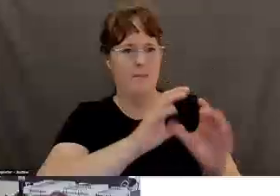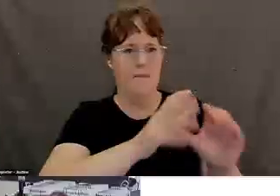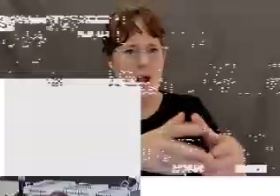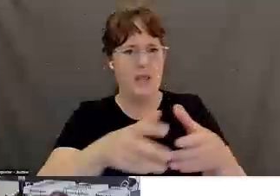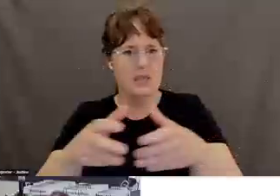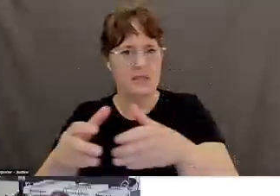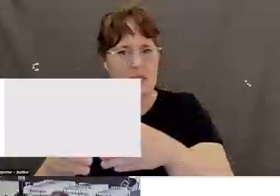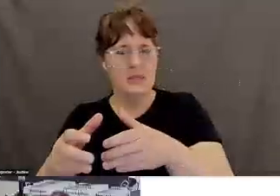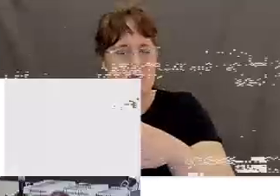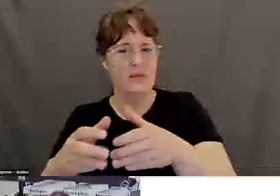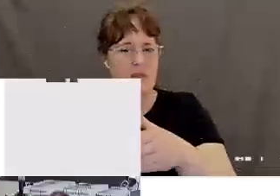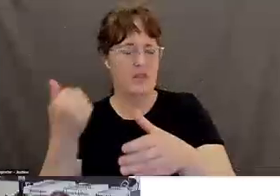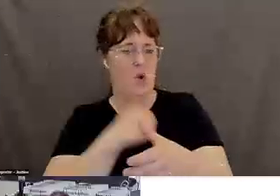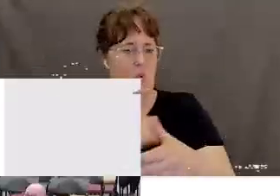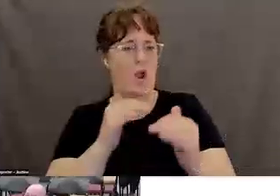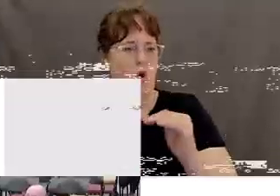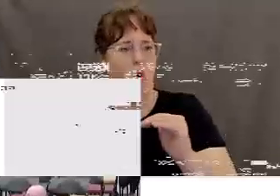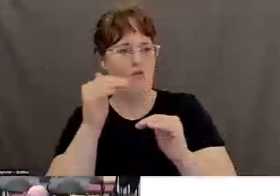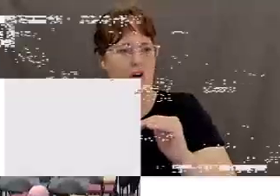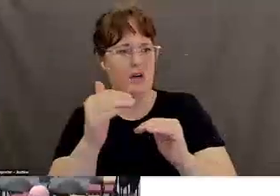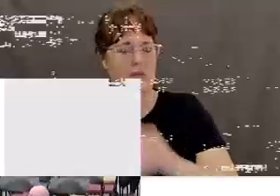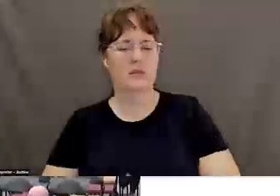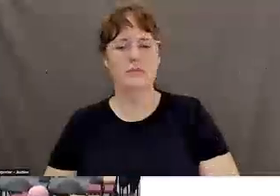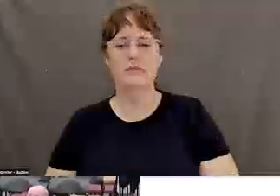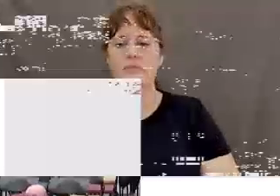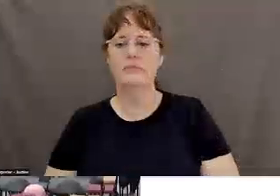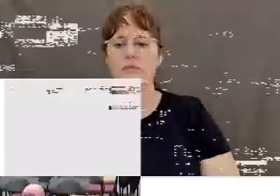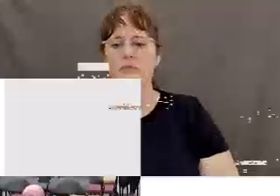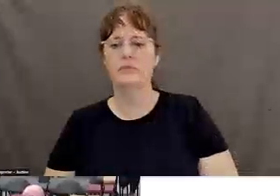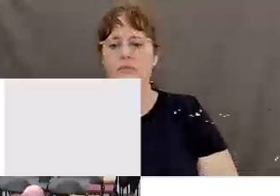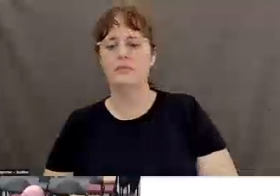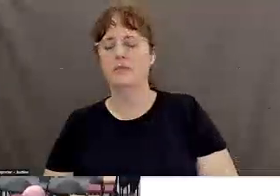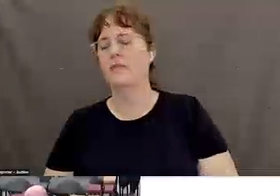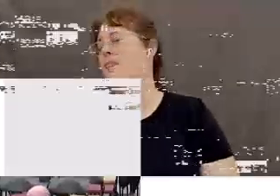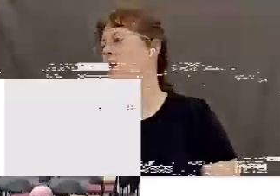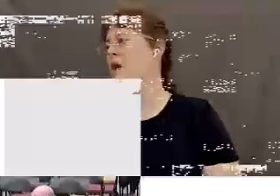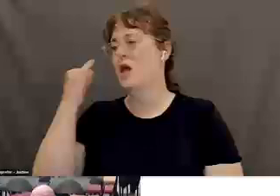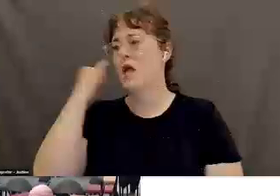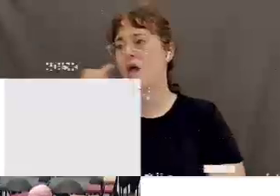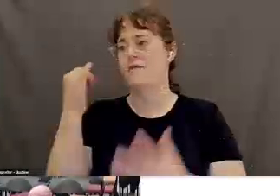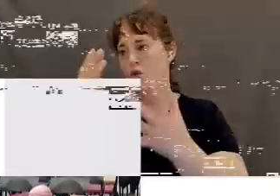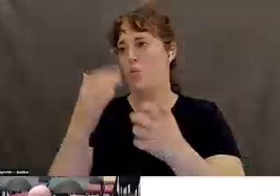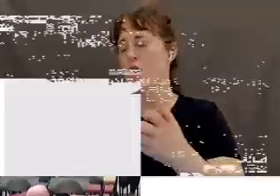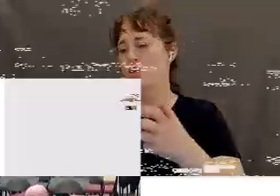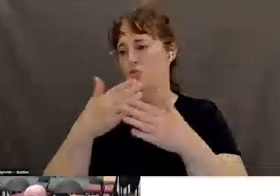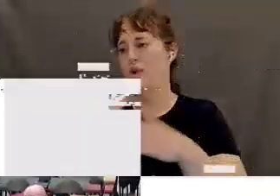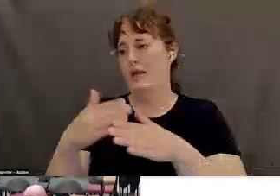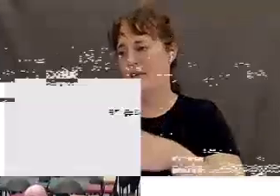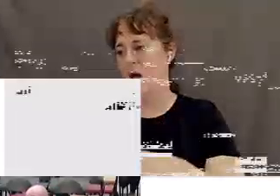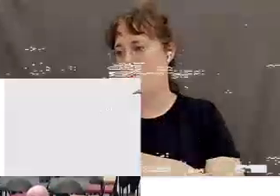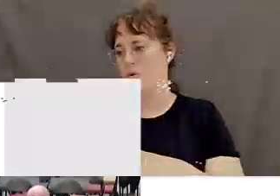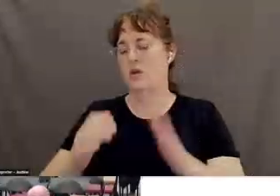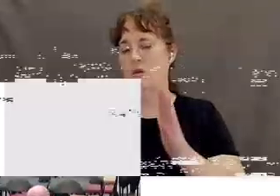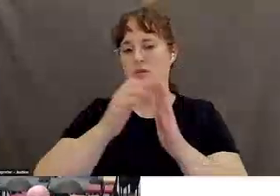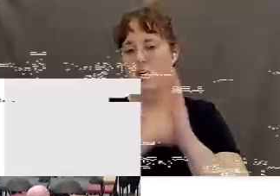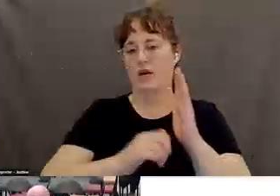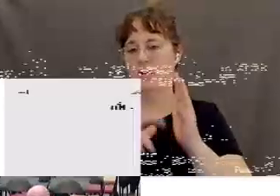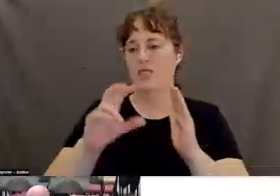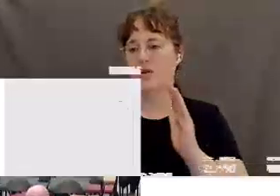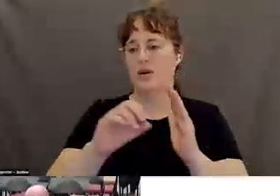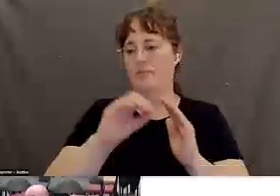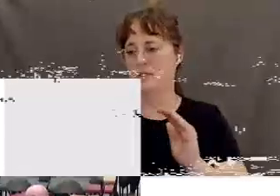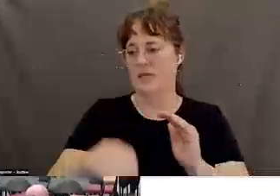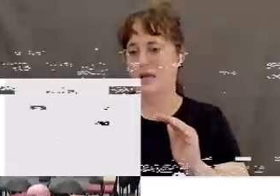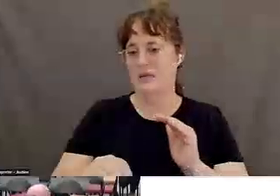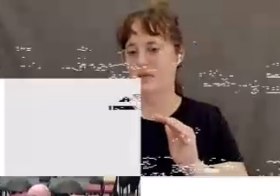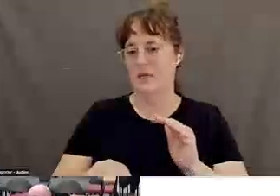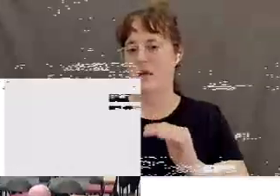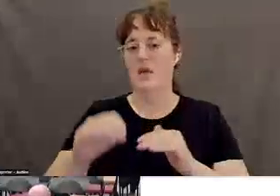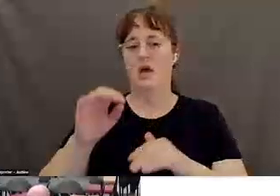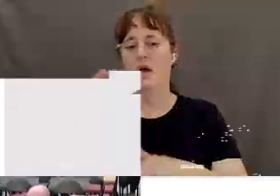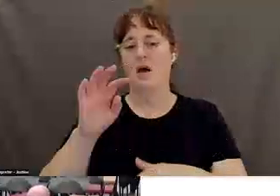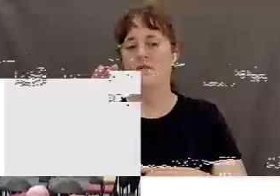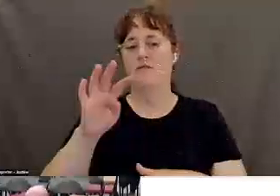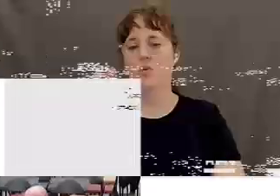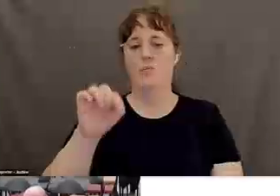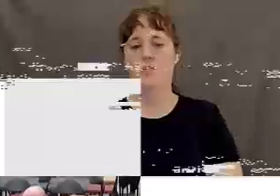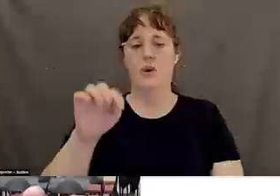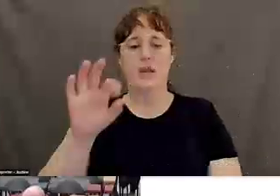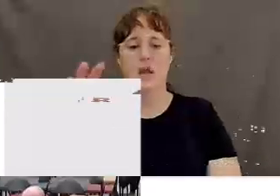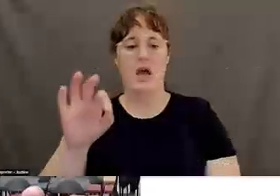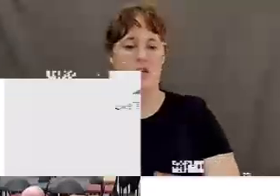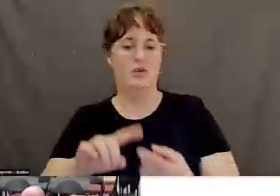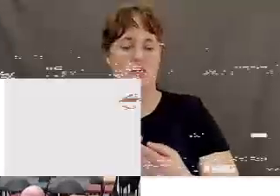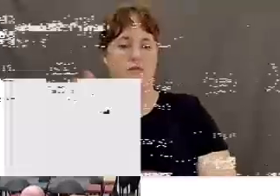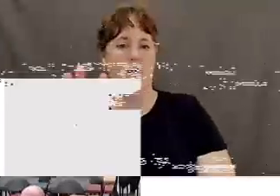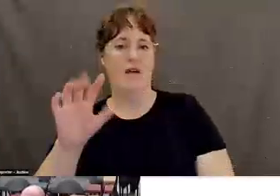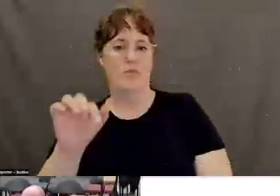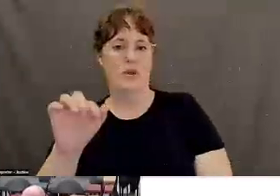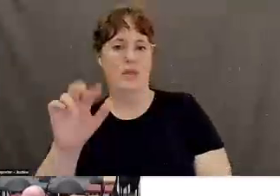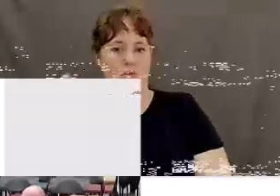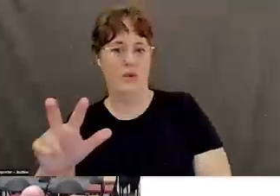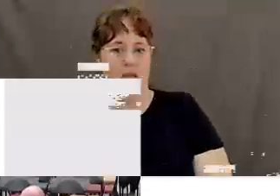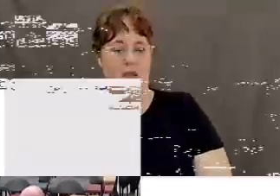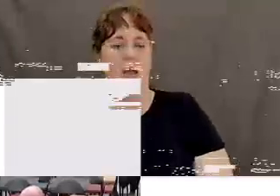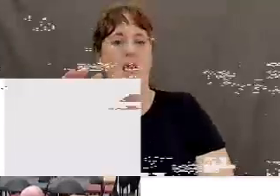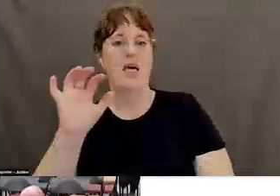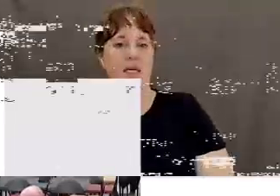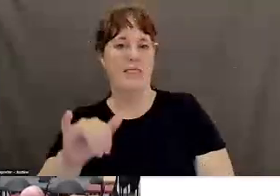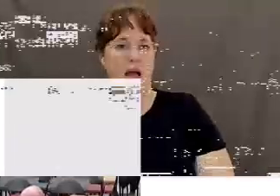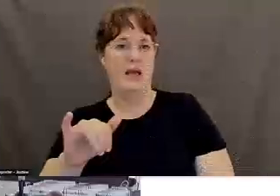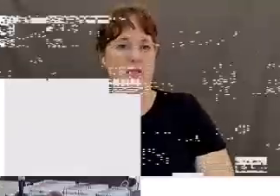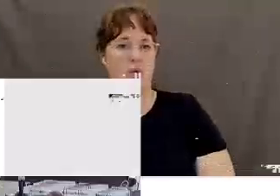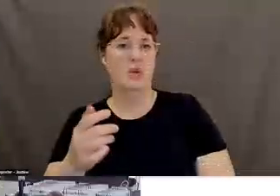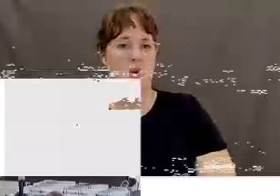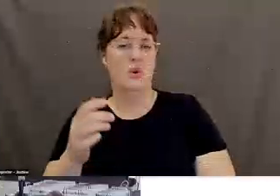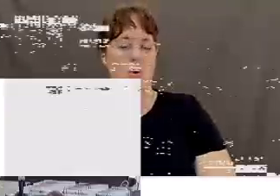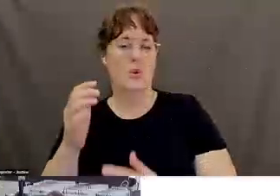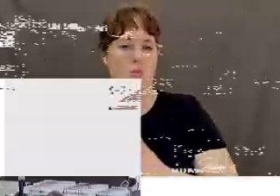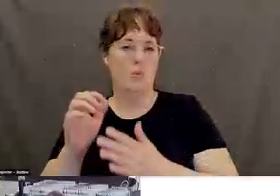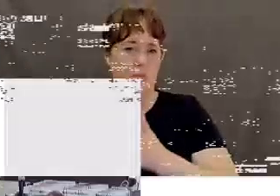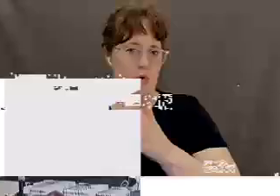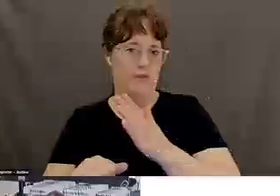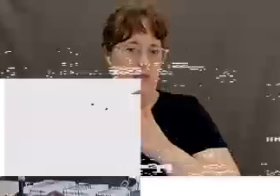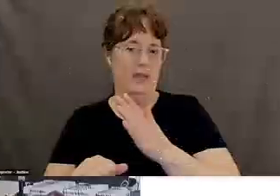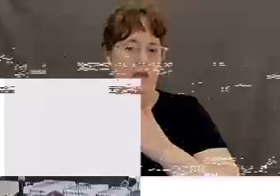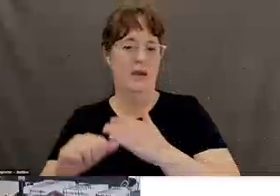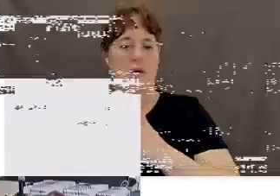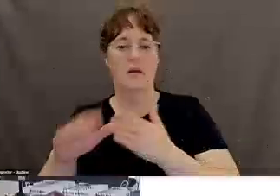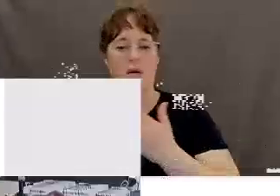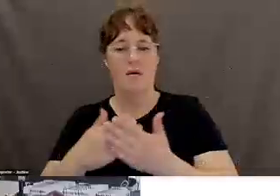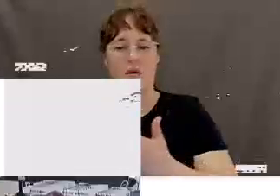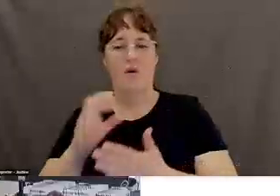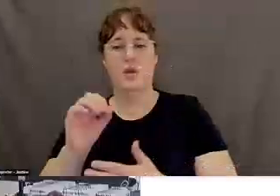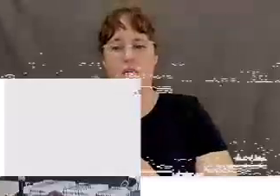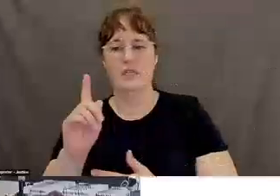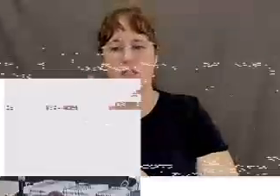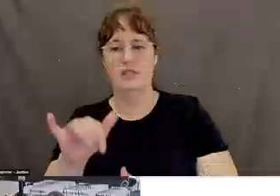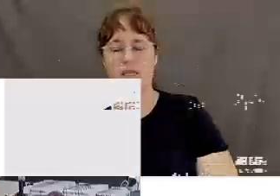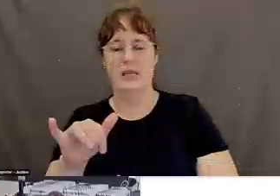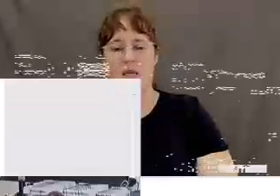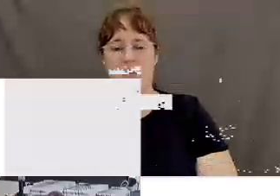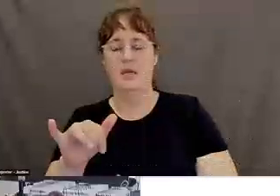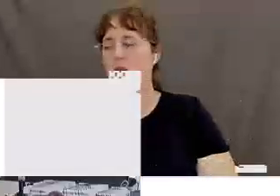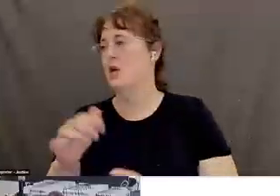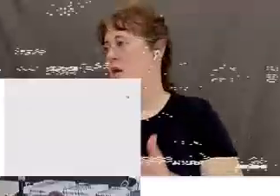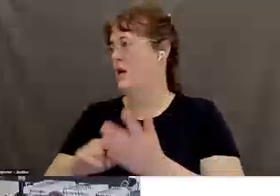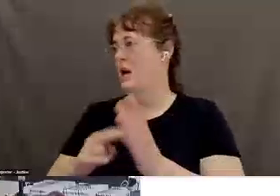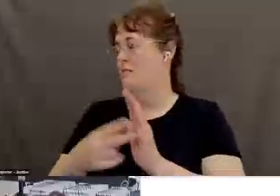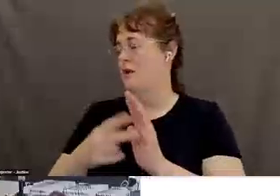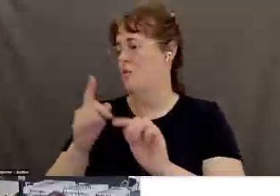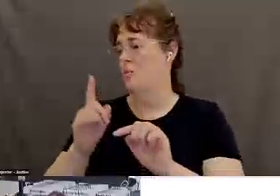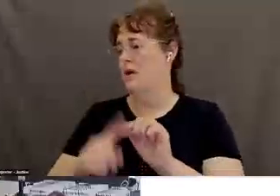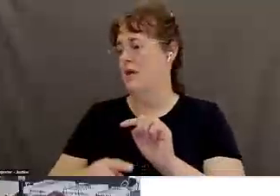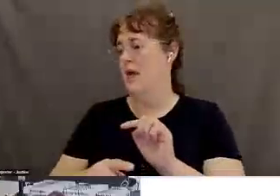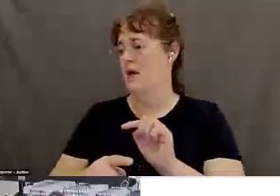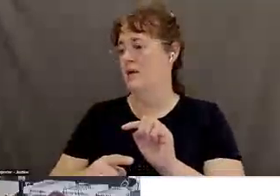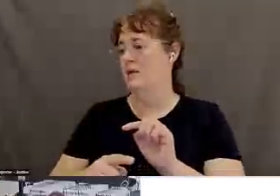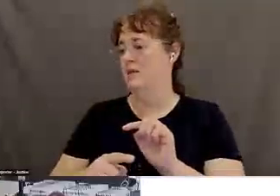Boardroom: So the… if we want to break it down like that, you would subtract 30% of the 4.9 to 5.3 if you wanted to remove all contingency from the project. And so it sounds like we won't be able to refine that contingency until we're about 50% of the way done with the project. Is that where we're…